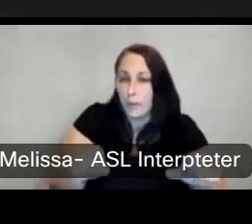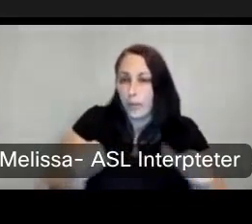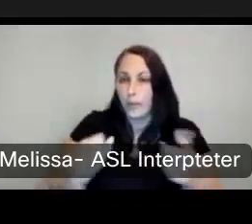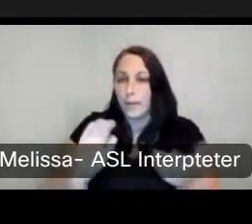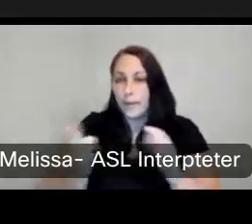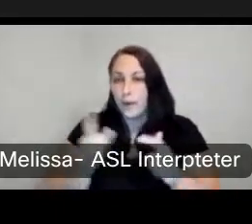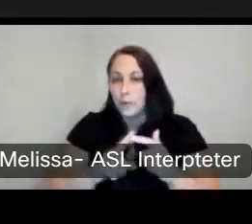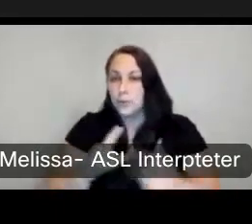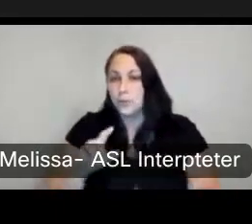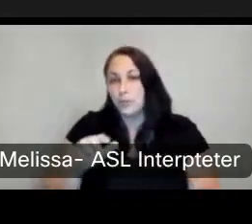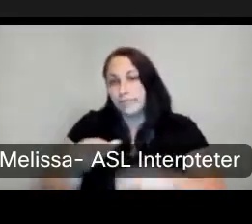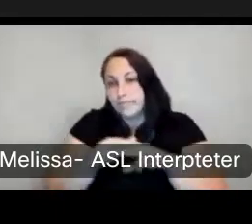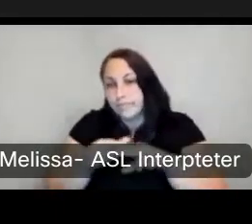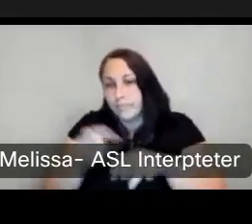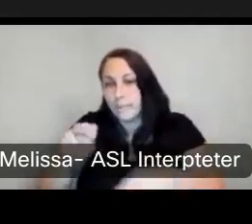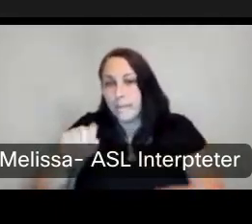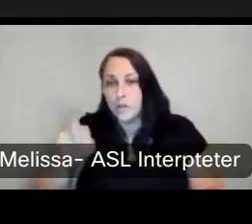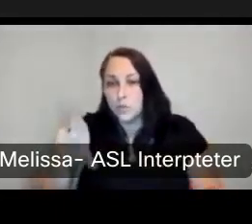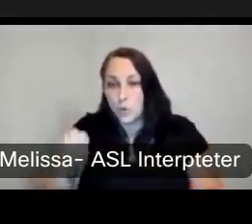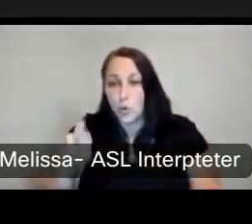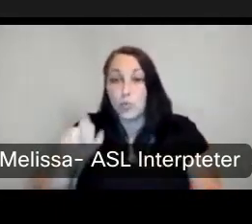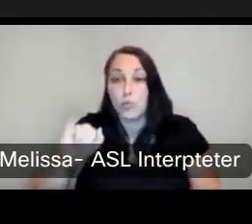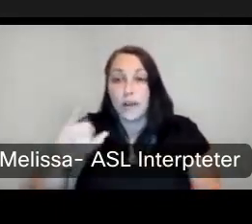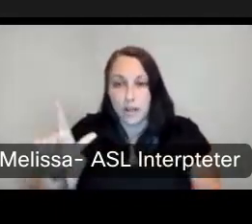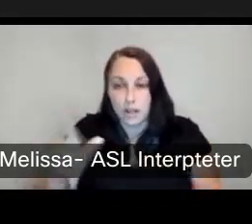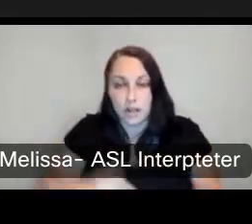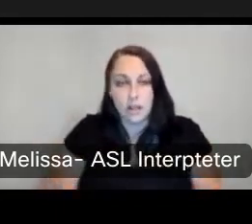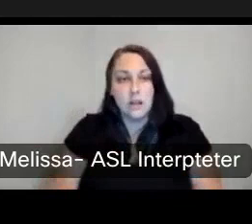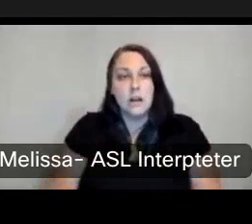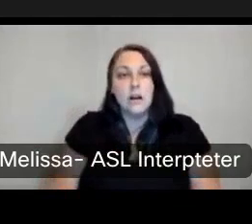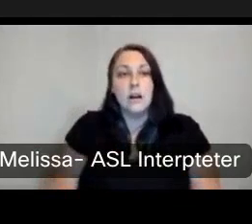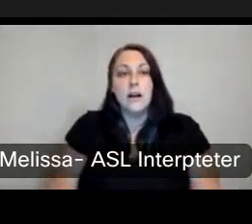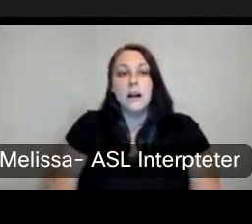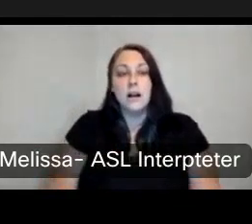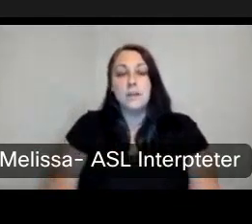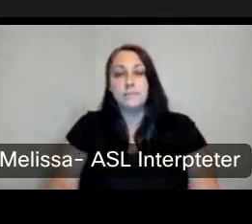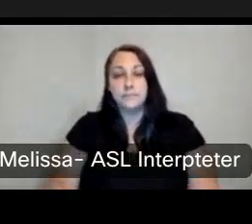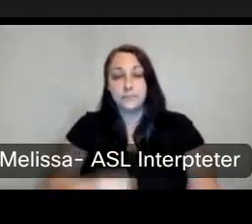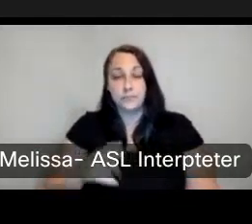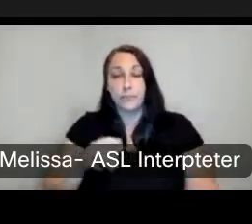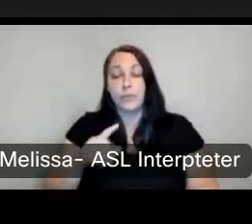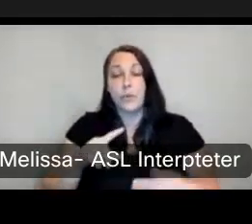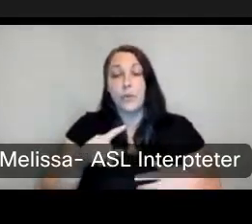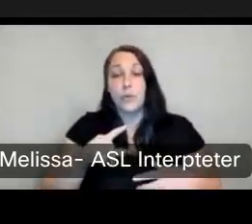um when we presented route possibilities towards the public in the second round of Outreach we